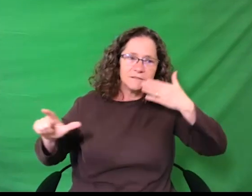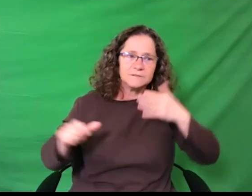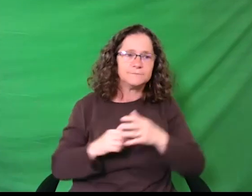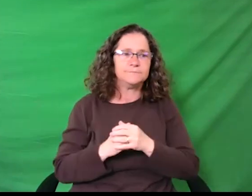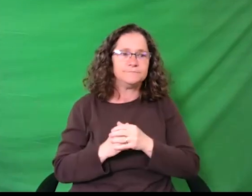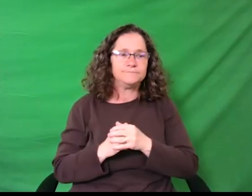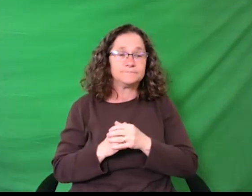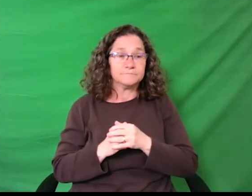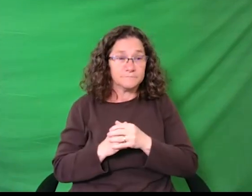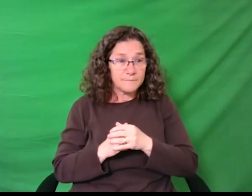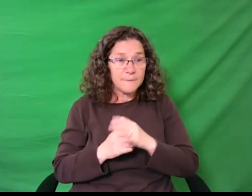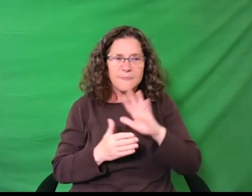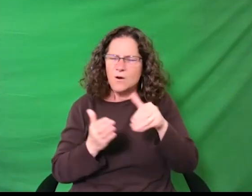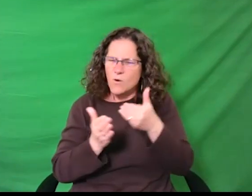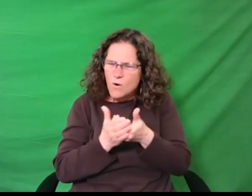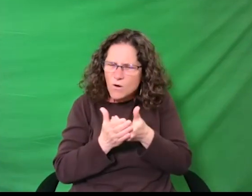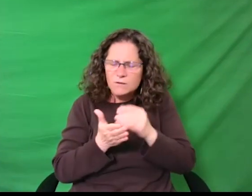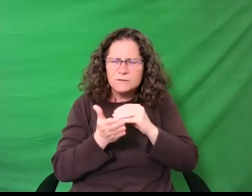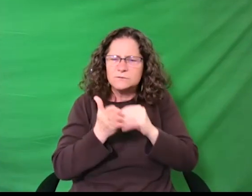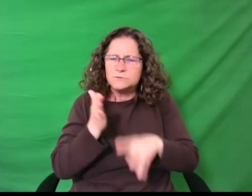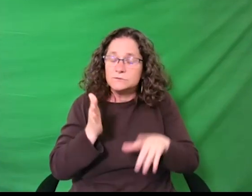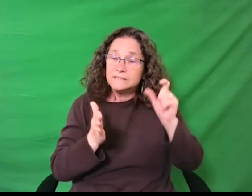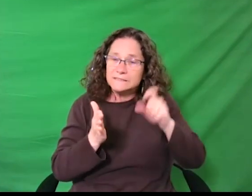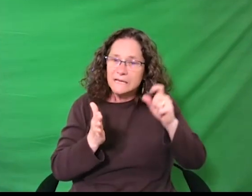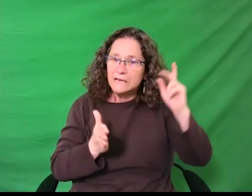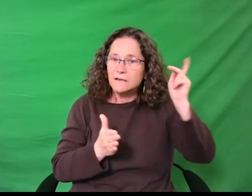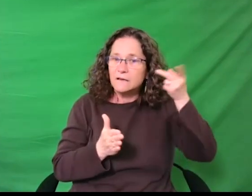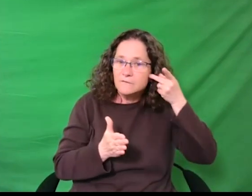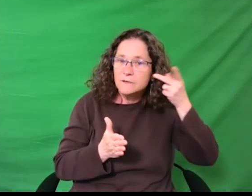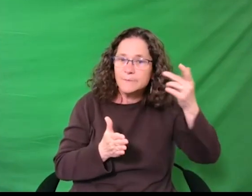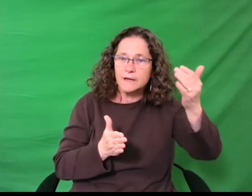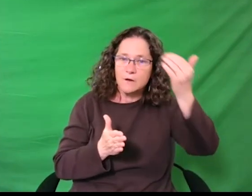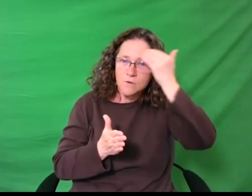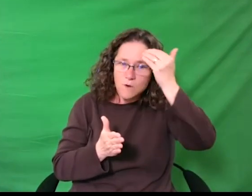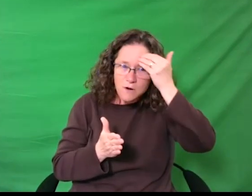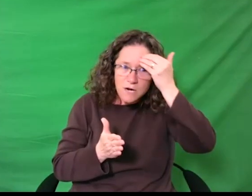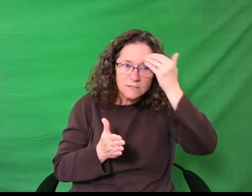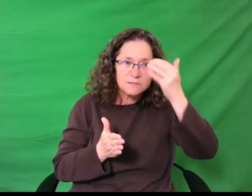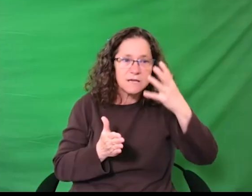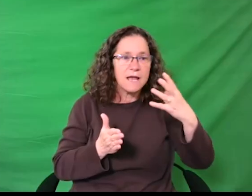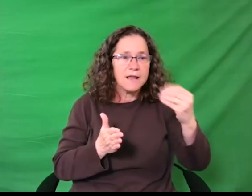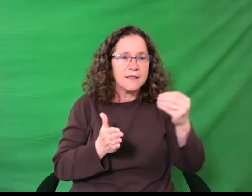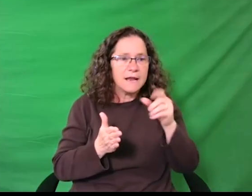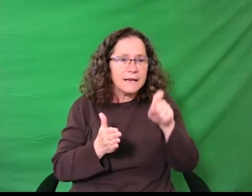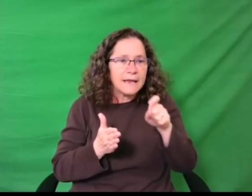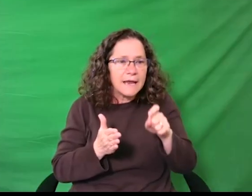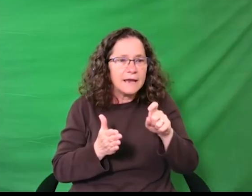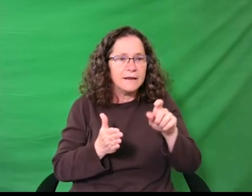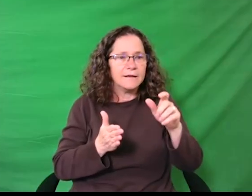alphabetic principle, accuracy and fluency with text, and comprehension to develop reading skills,